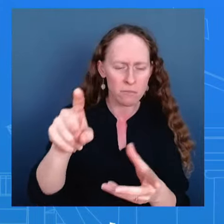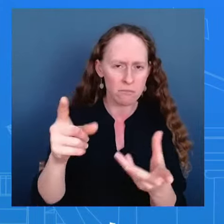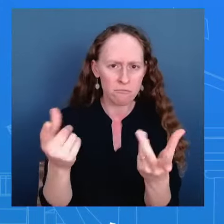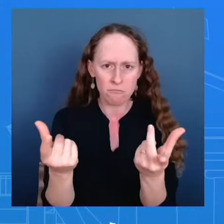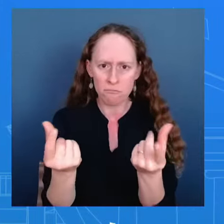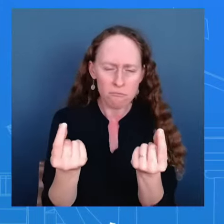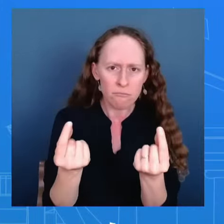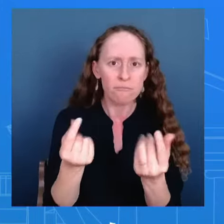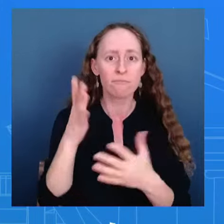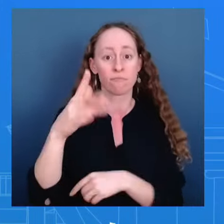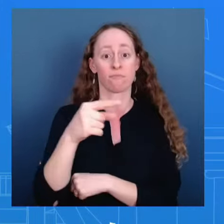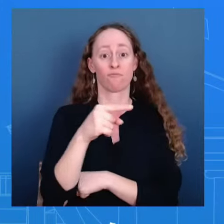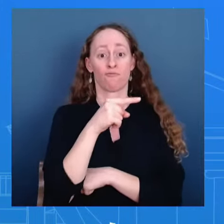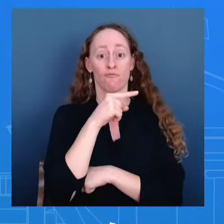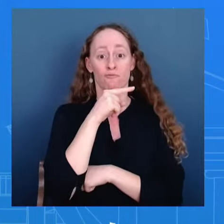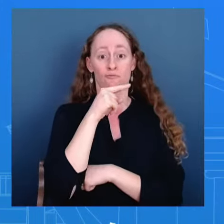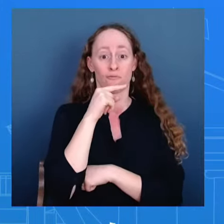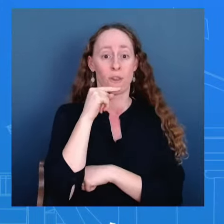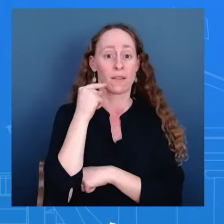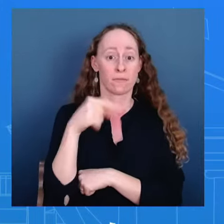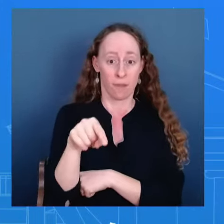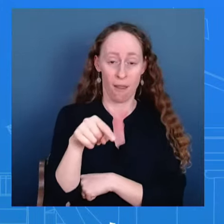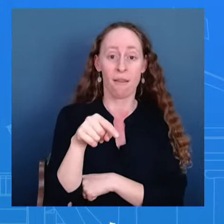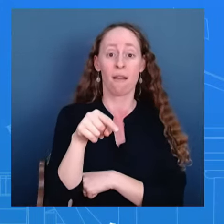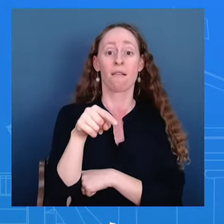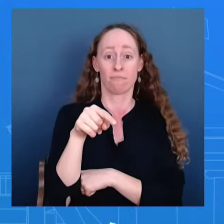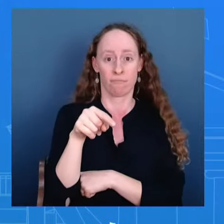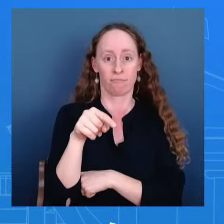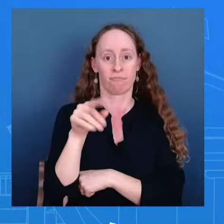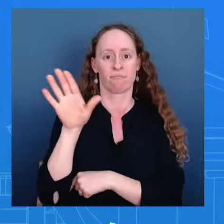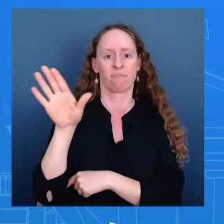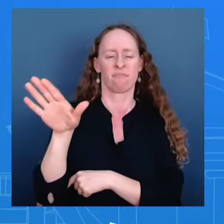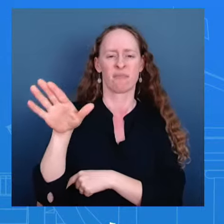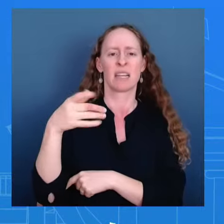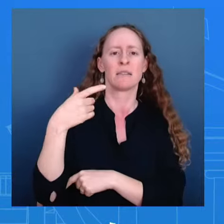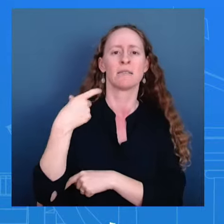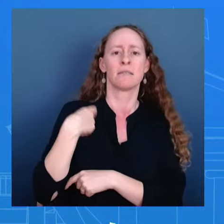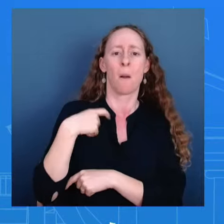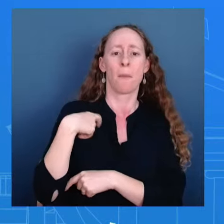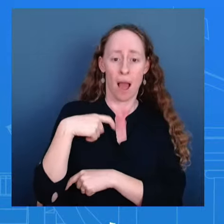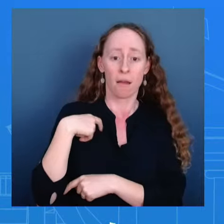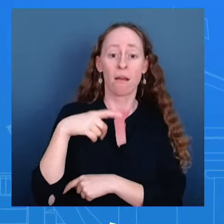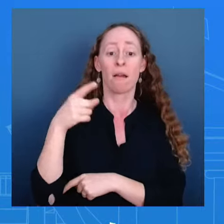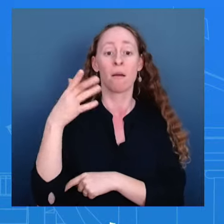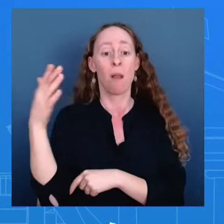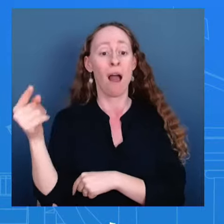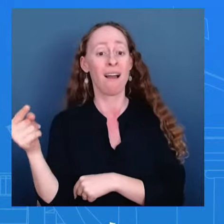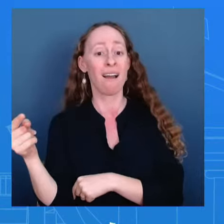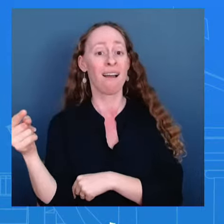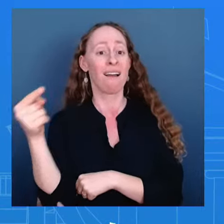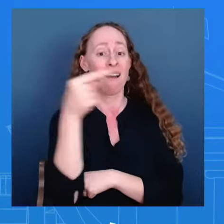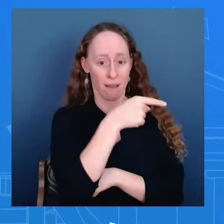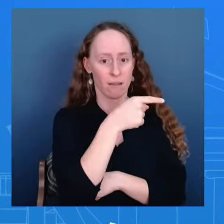So what's going on there and what's your reaction, and are you tracking any similar activities,